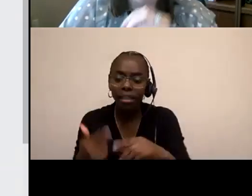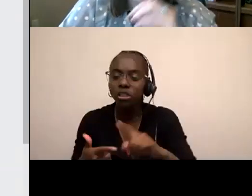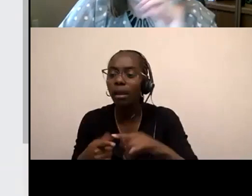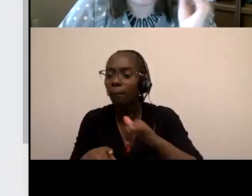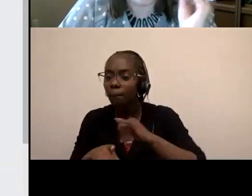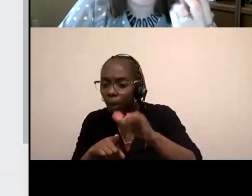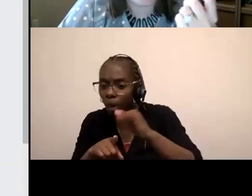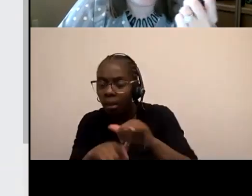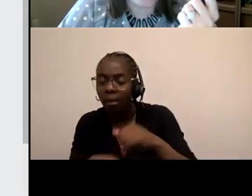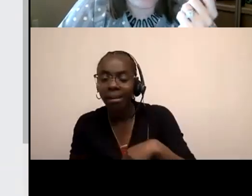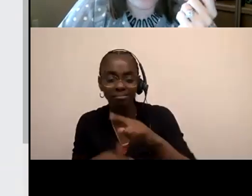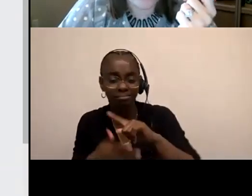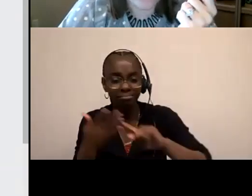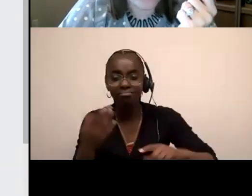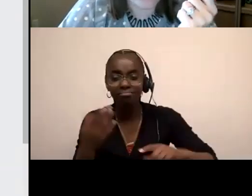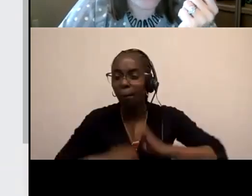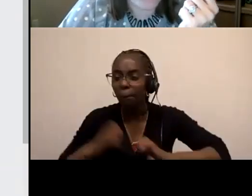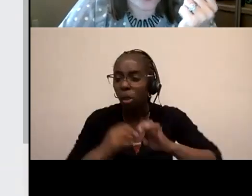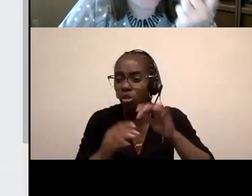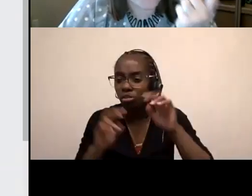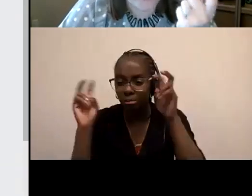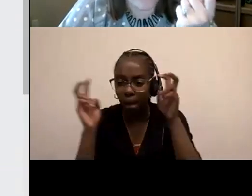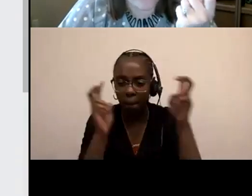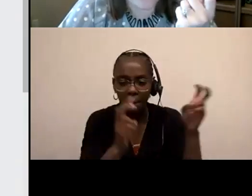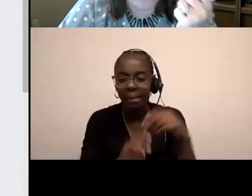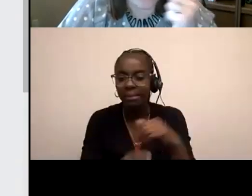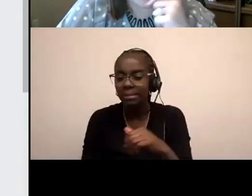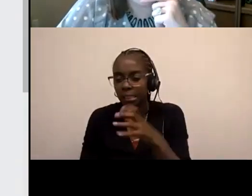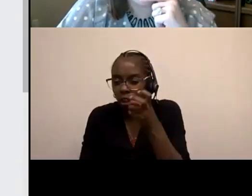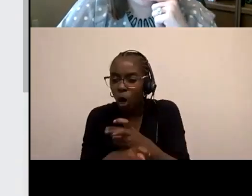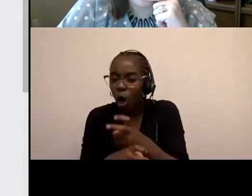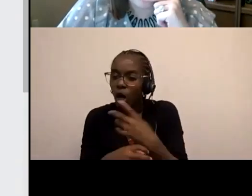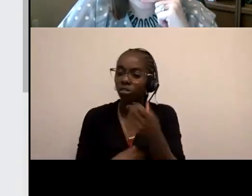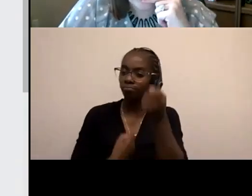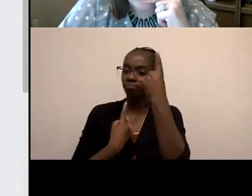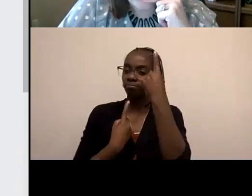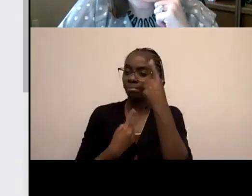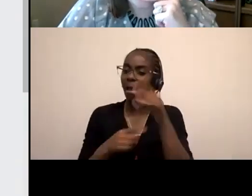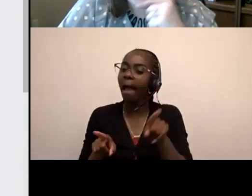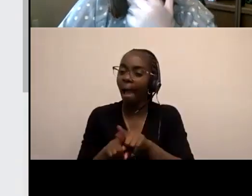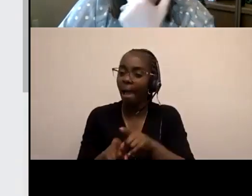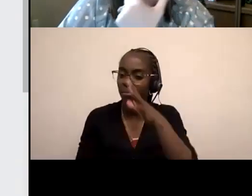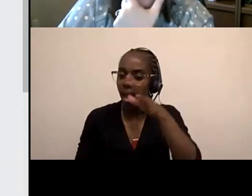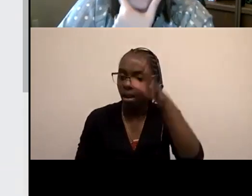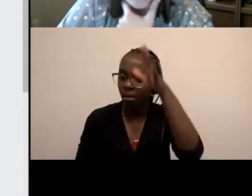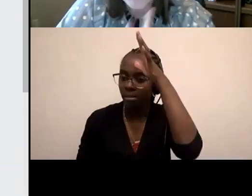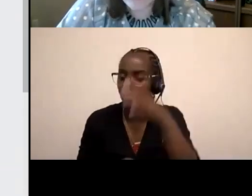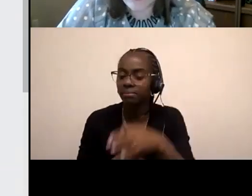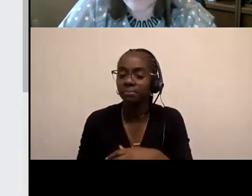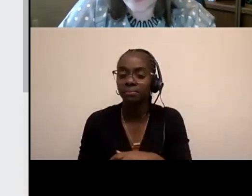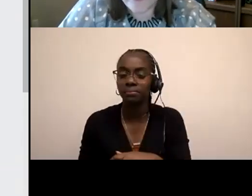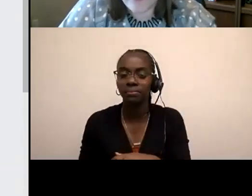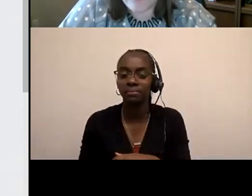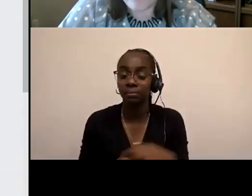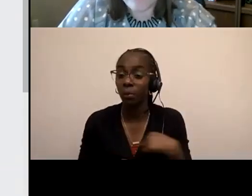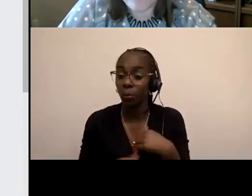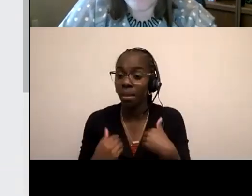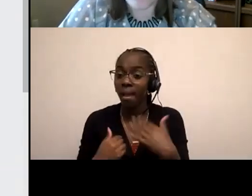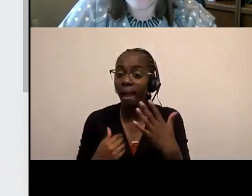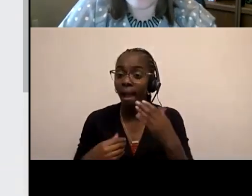ALL OF THOSE IMPORTANT TOPICS THAT ARE SOMETIMES HARD TO NAVIGATE AS PARENTS AND SO WE HAVE THOSE GOING UP EVERY MONDAY. SO WHAT I'M TO BE DOING